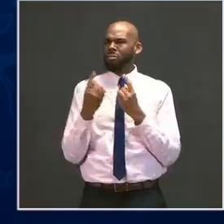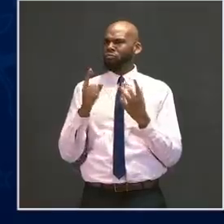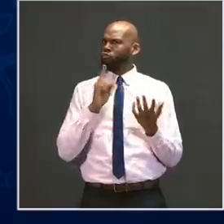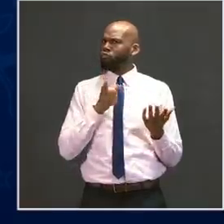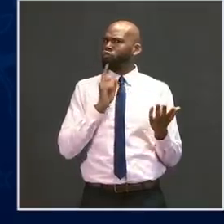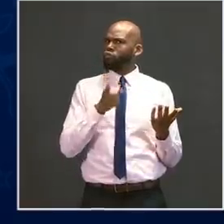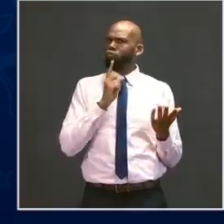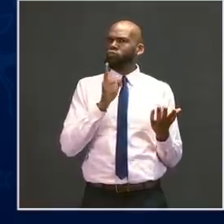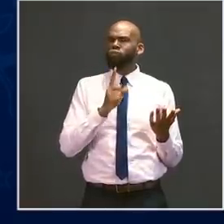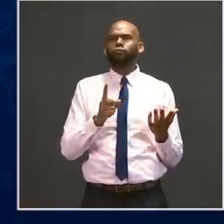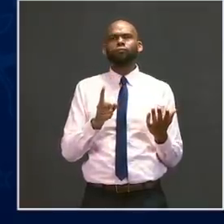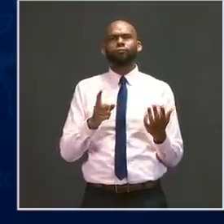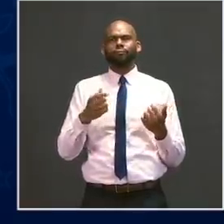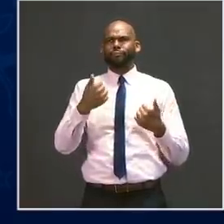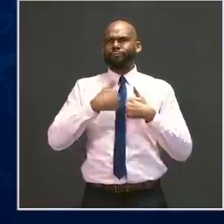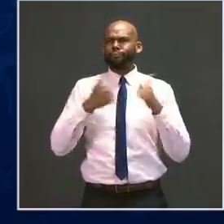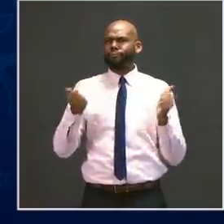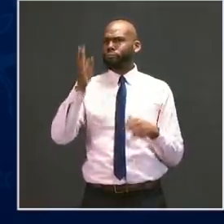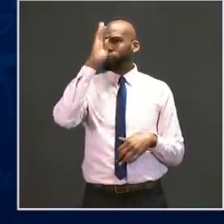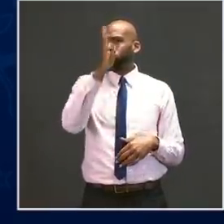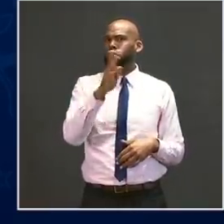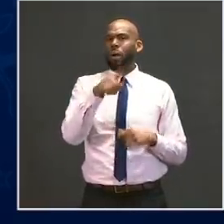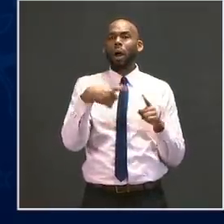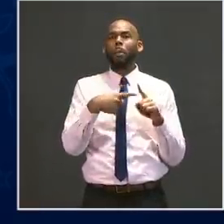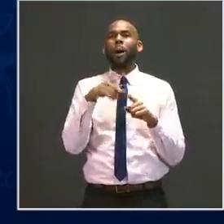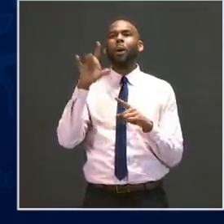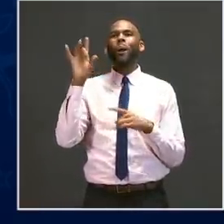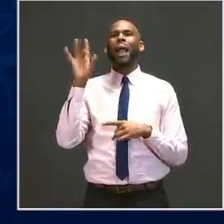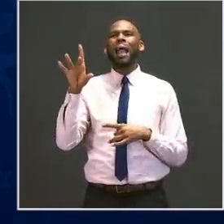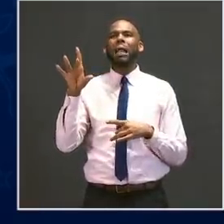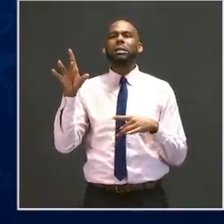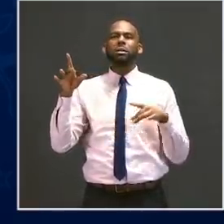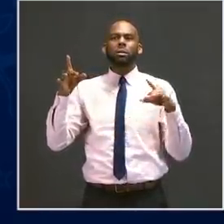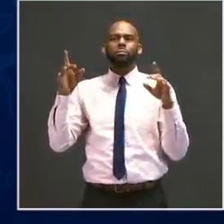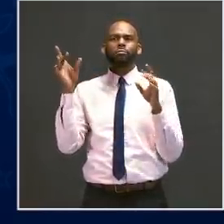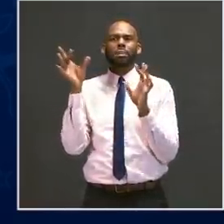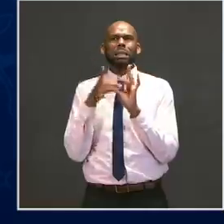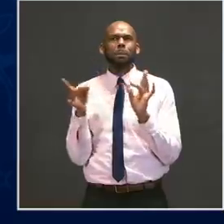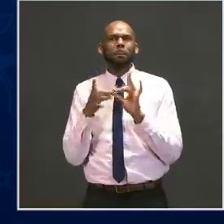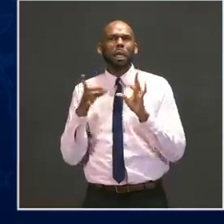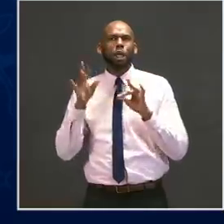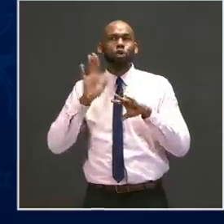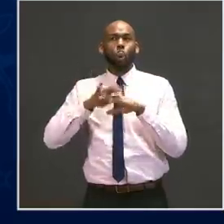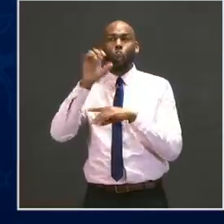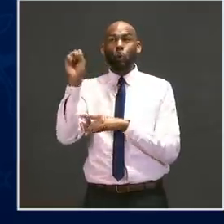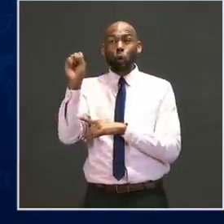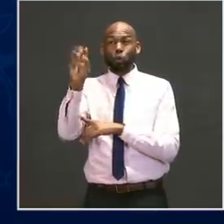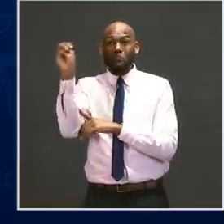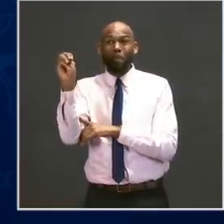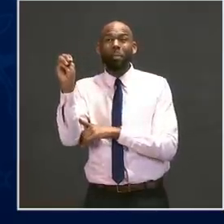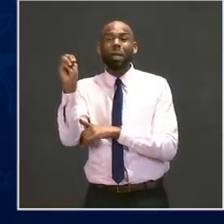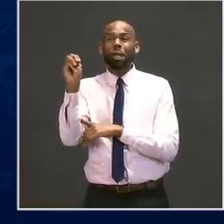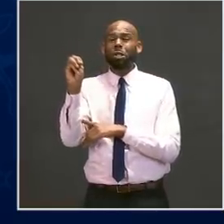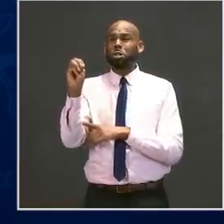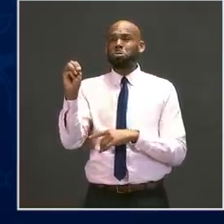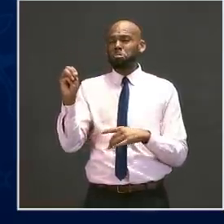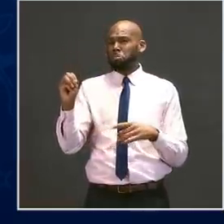about the role of hate speech on social media platforms. He's been outspoken about that for certainly some time.